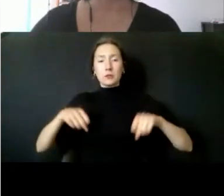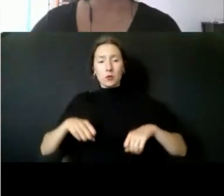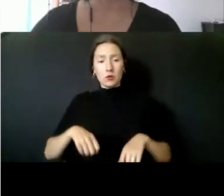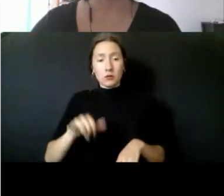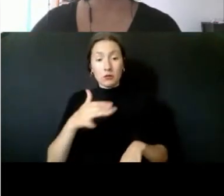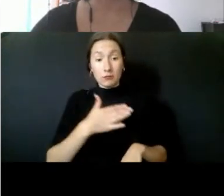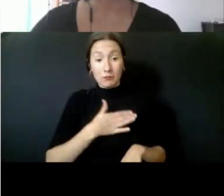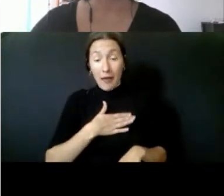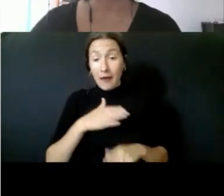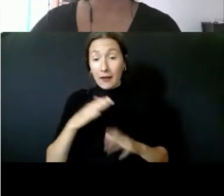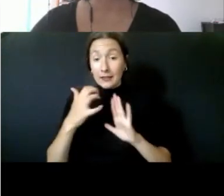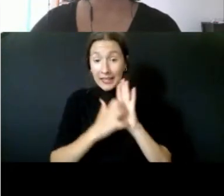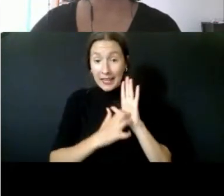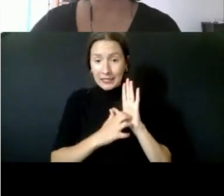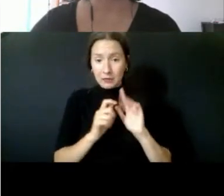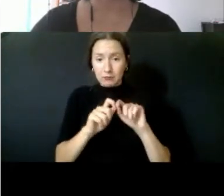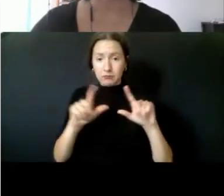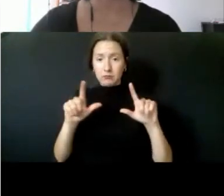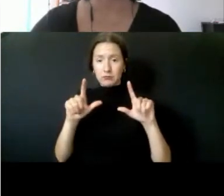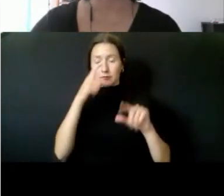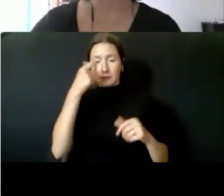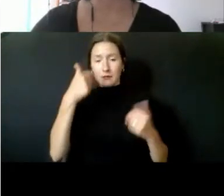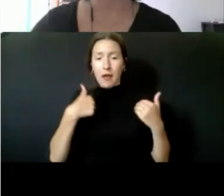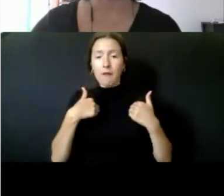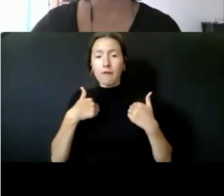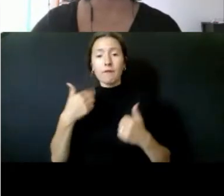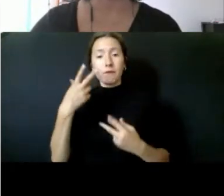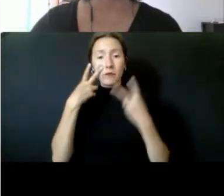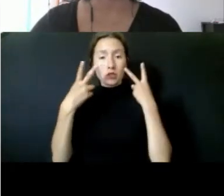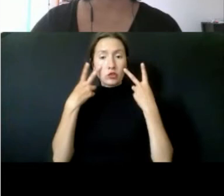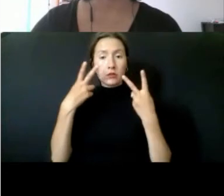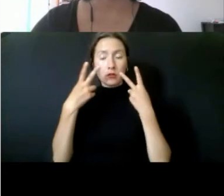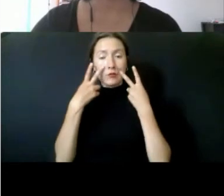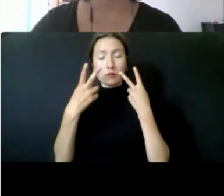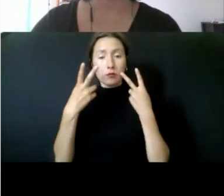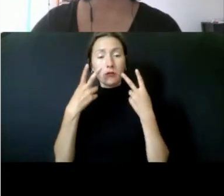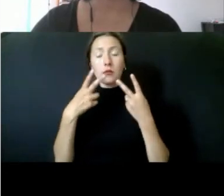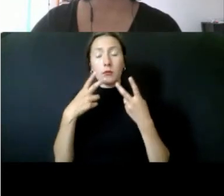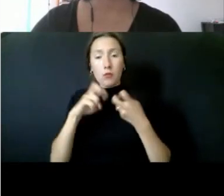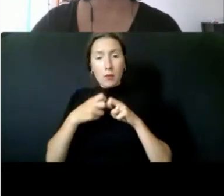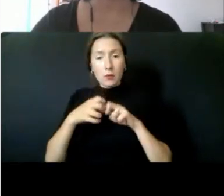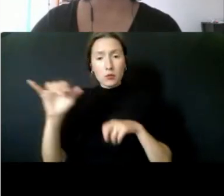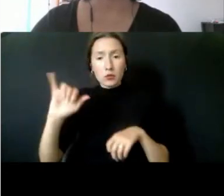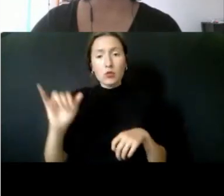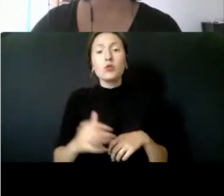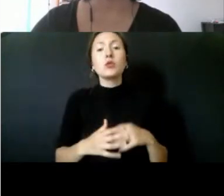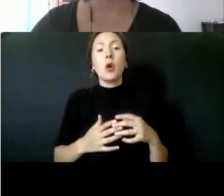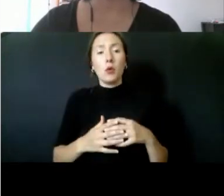have vision problems as well so i will kind of put it at a at a at a percentage where i can see it